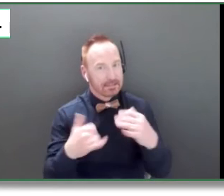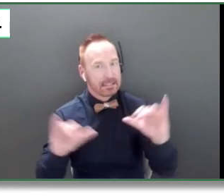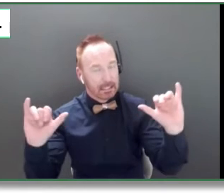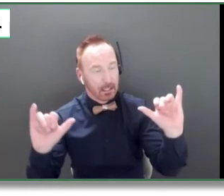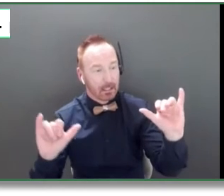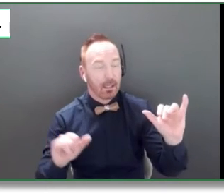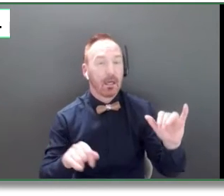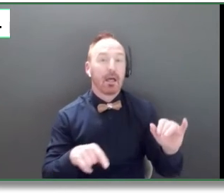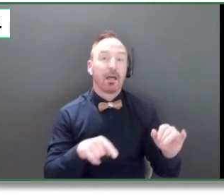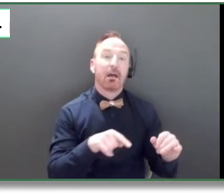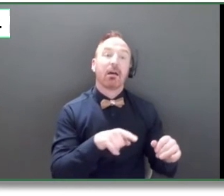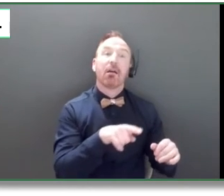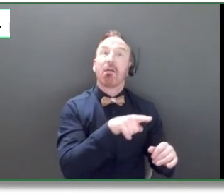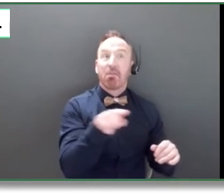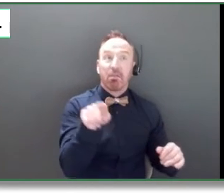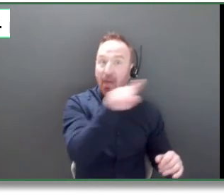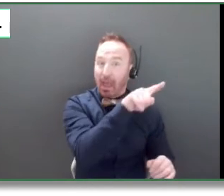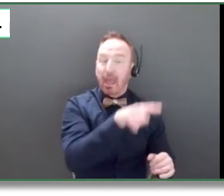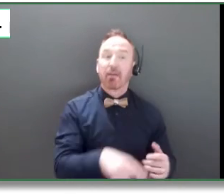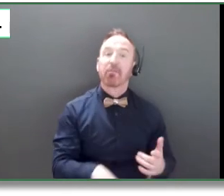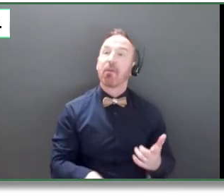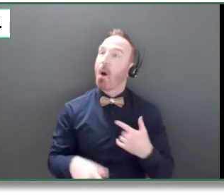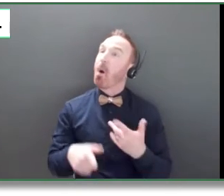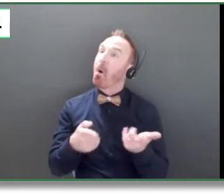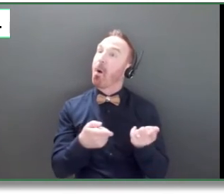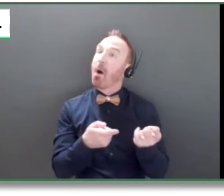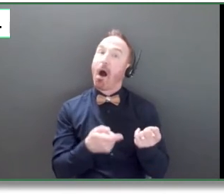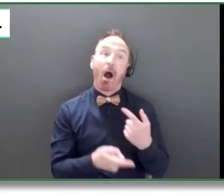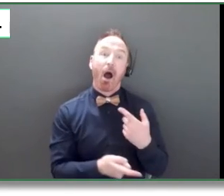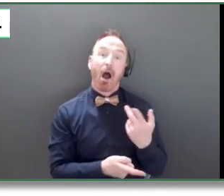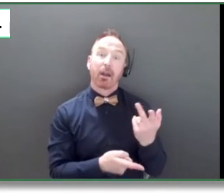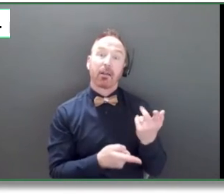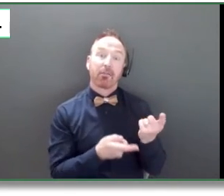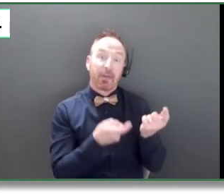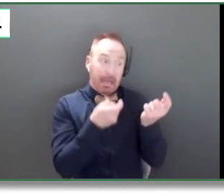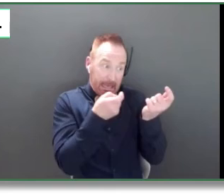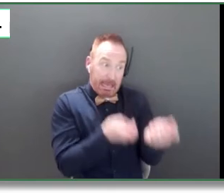including all on the ski hill, those people